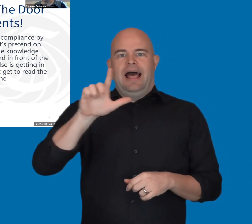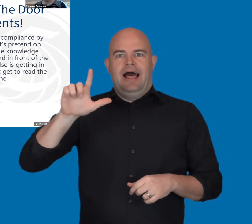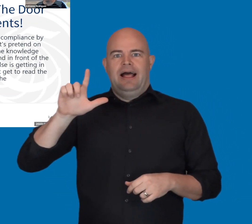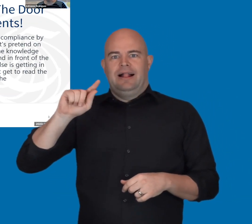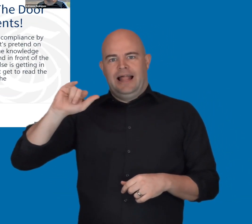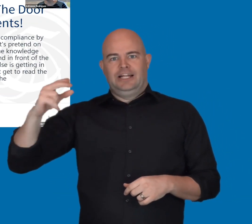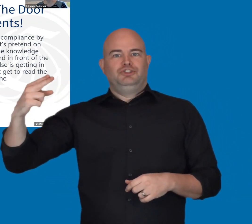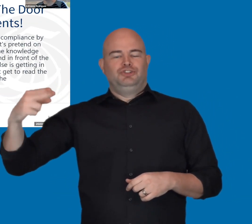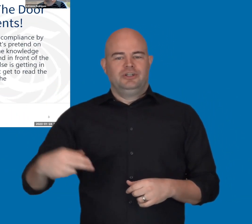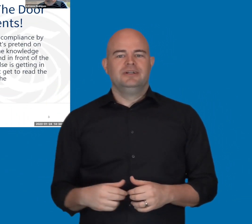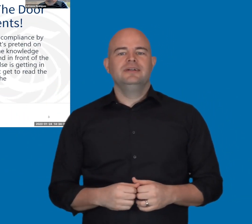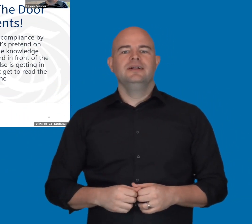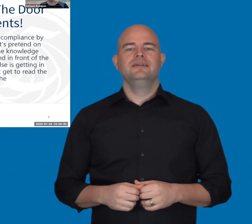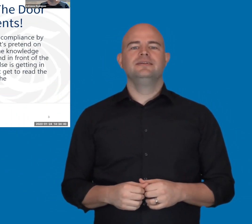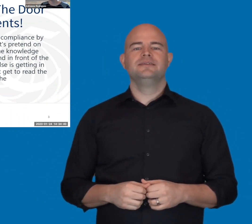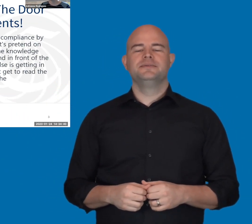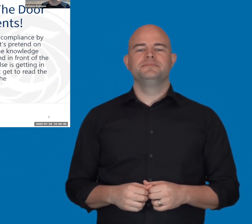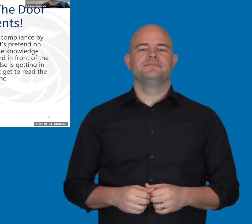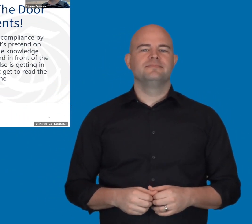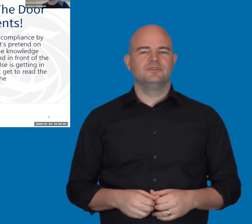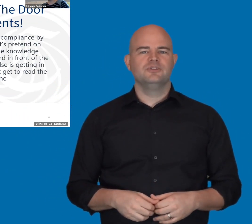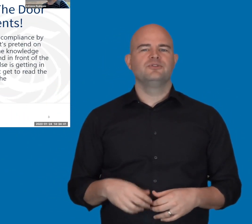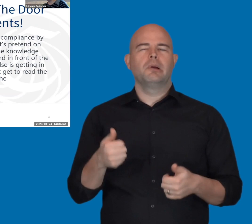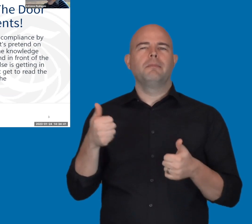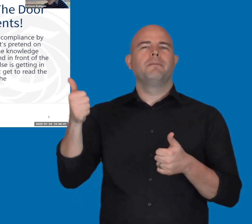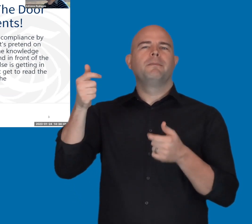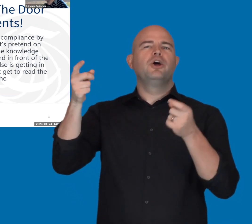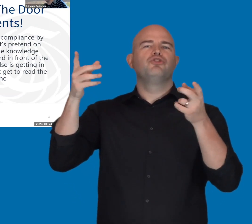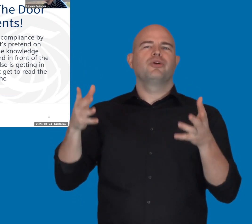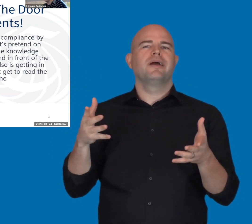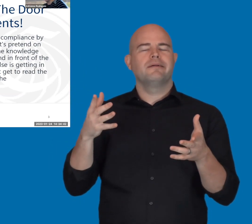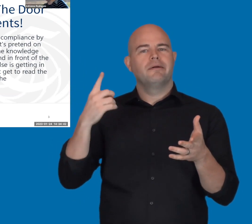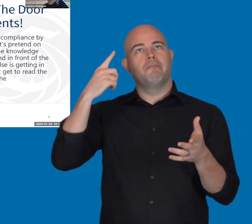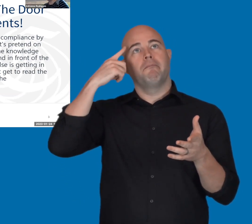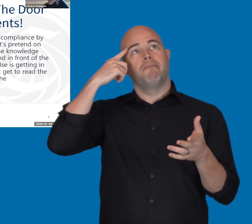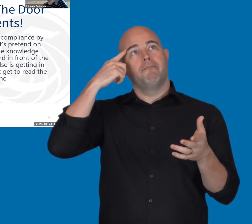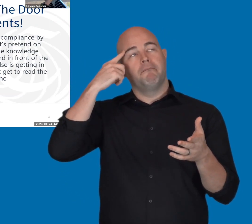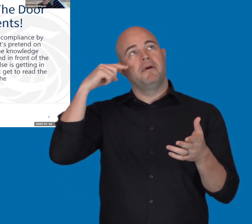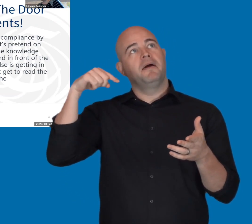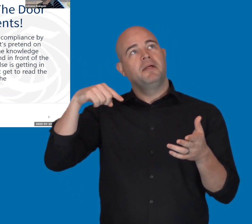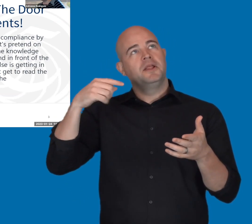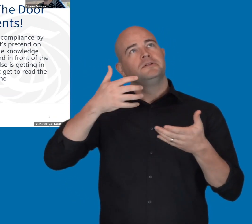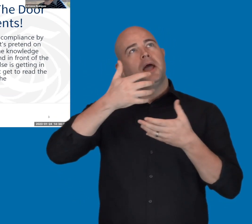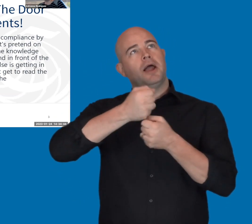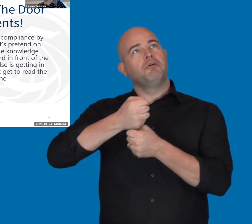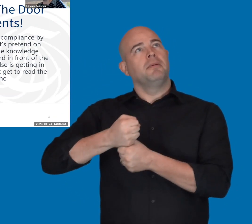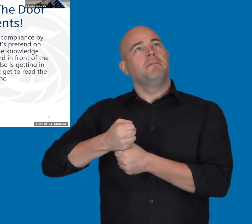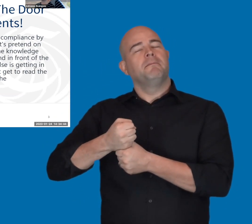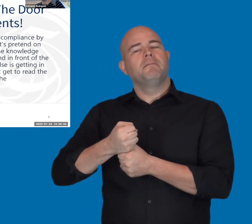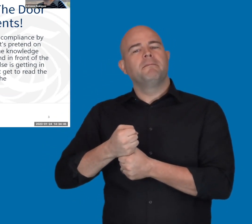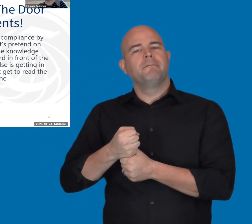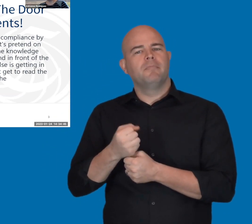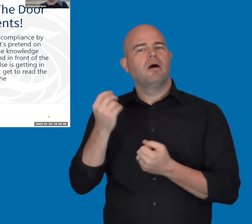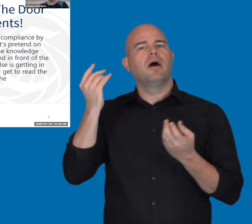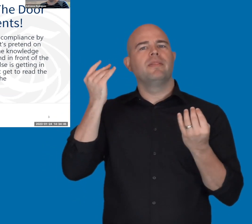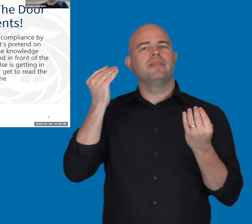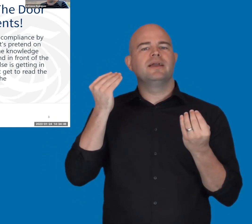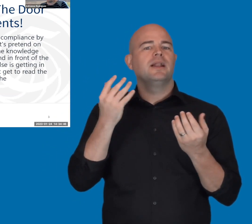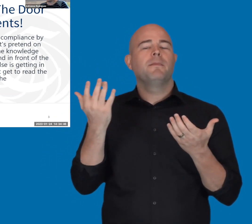So, our director thought up this acronym by thinking about a latched door.